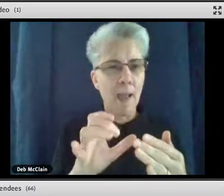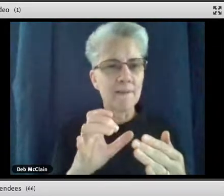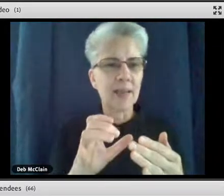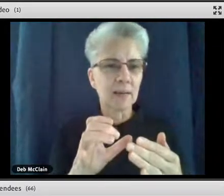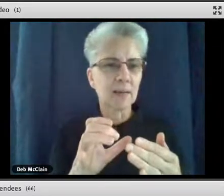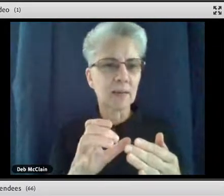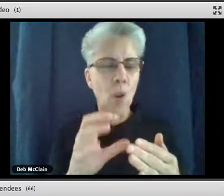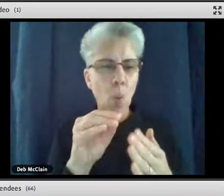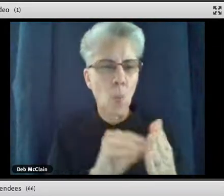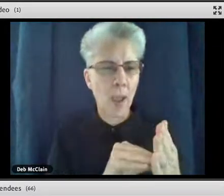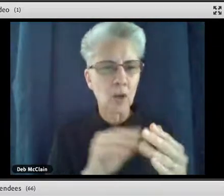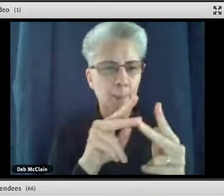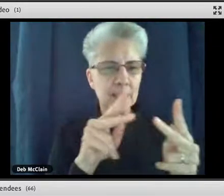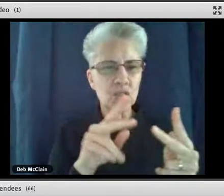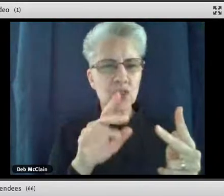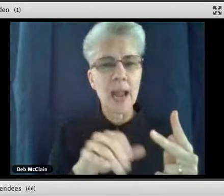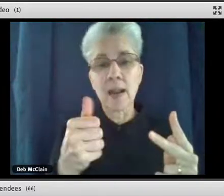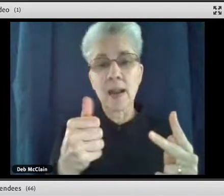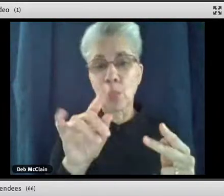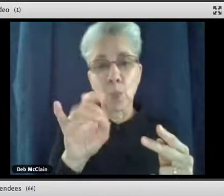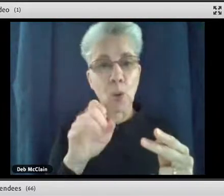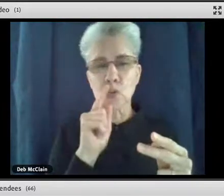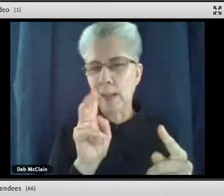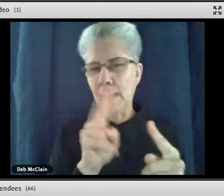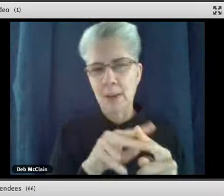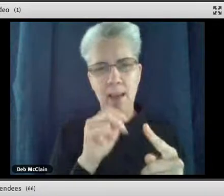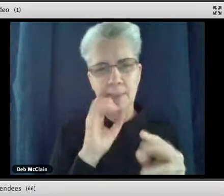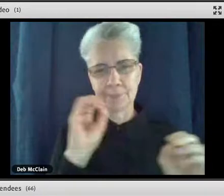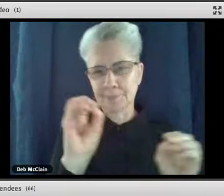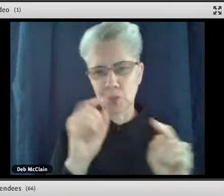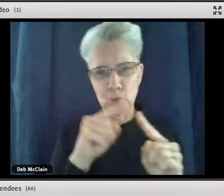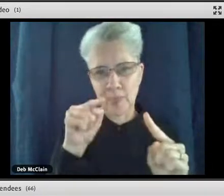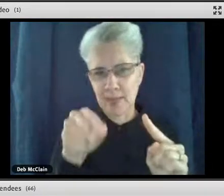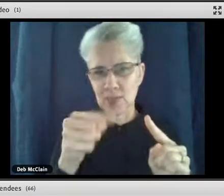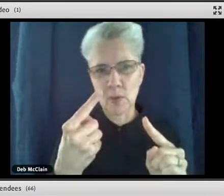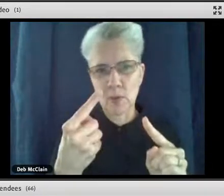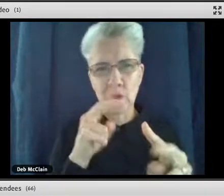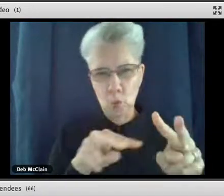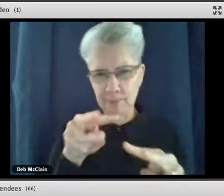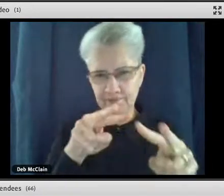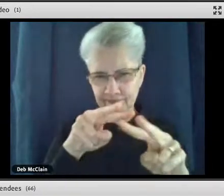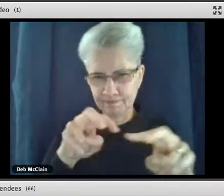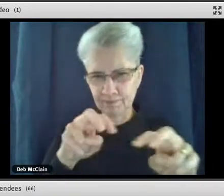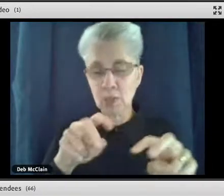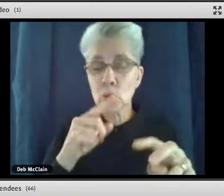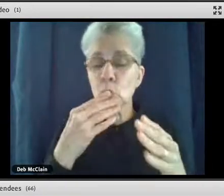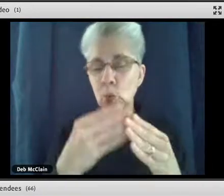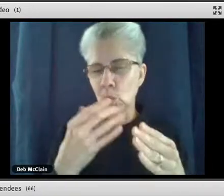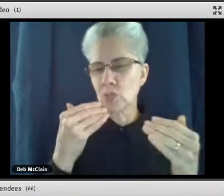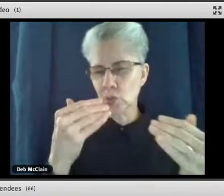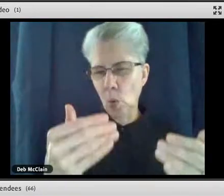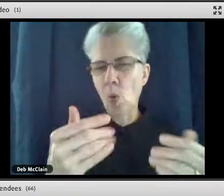just the "b" for bibliographic references is sufficient and none of the other codes really apply to this one